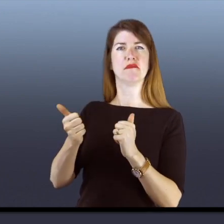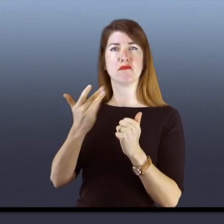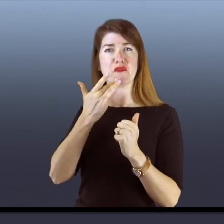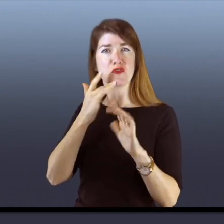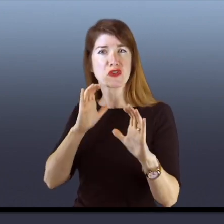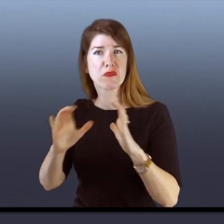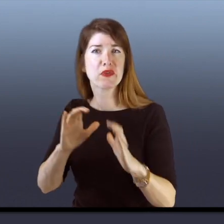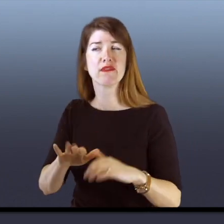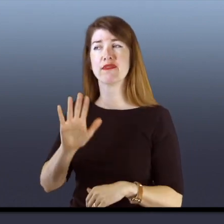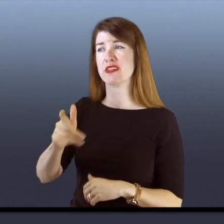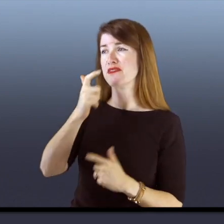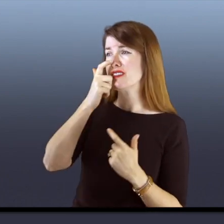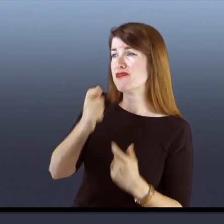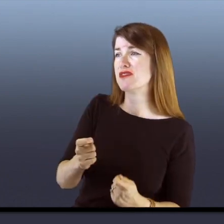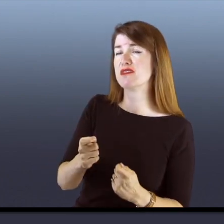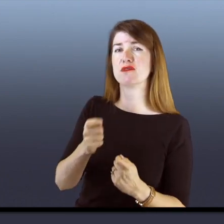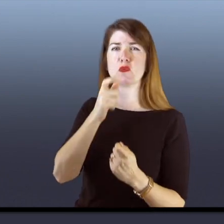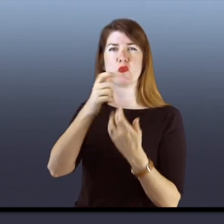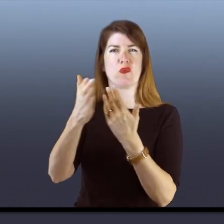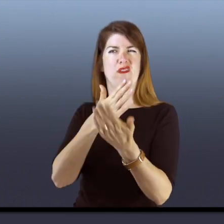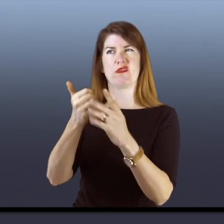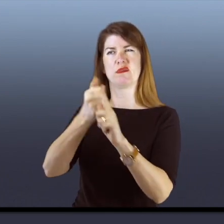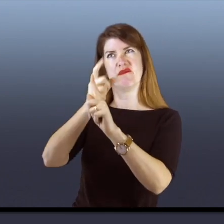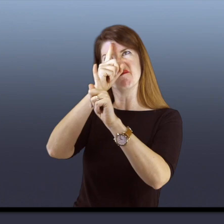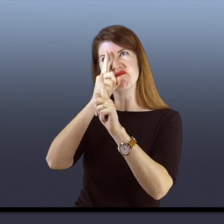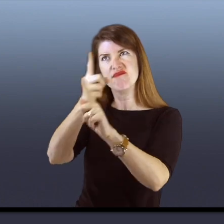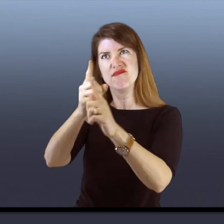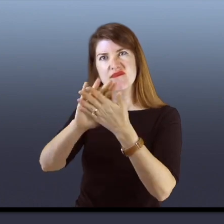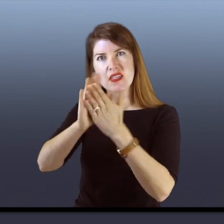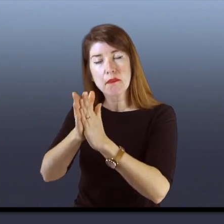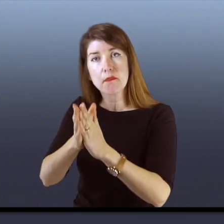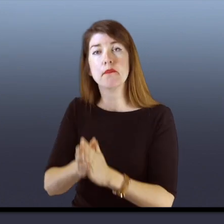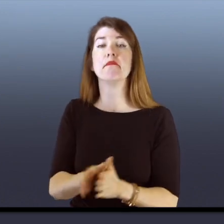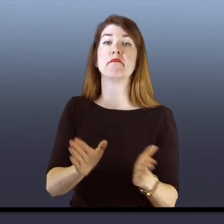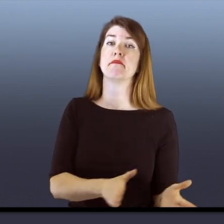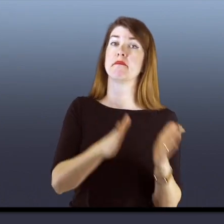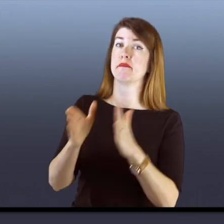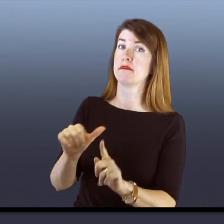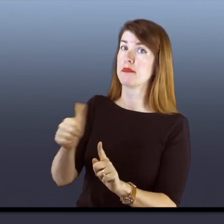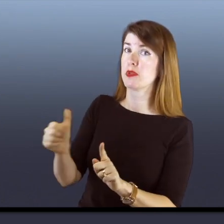However, in other situations, there is discrimination, frustration, oppression,